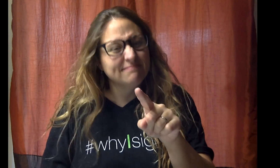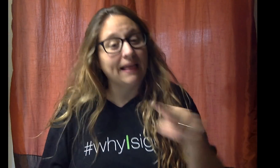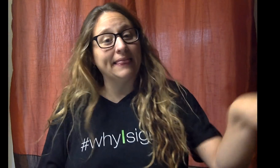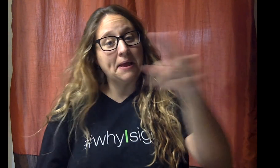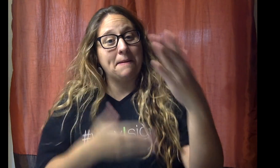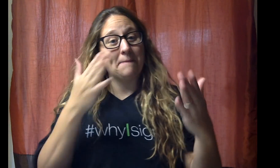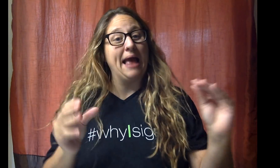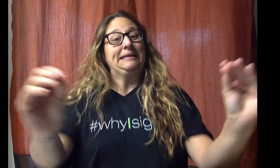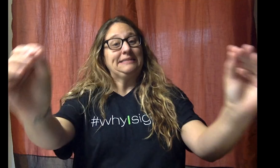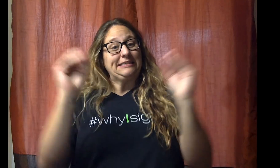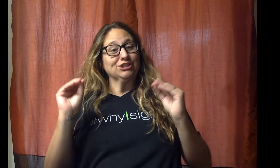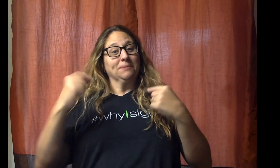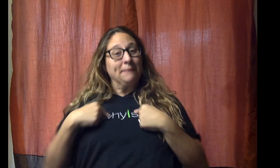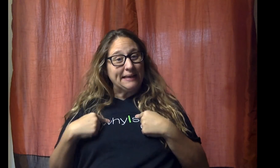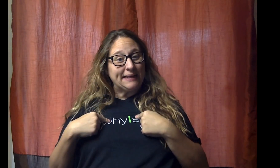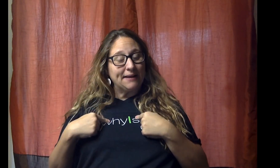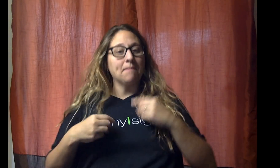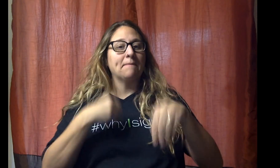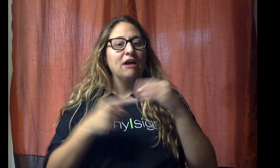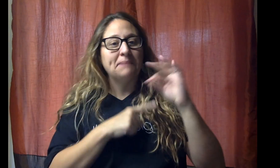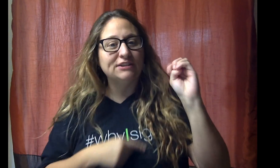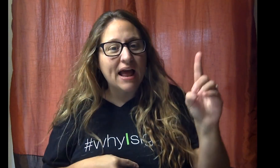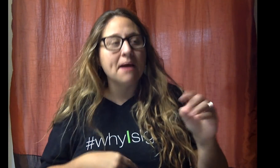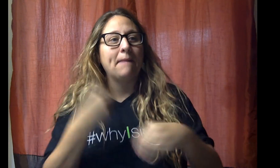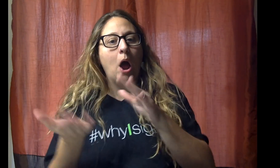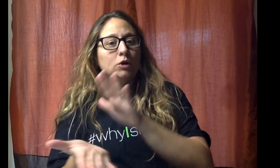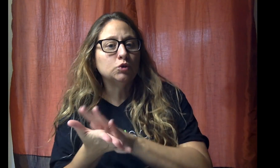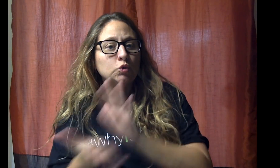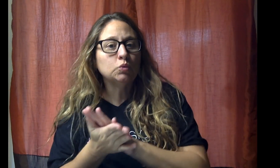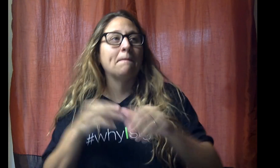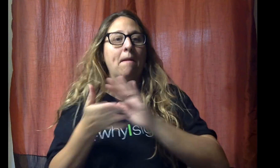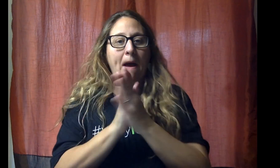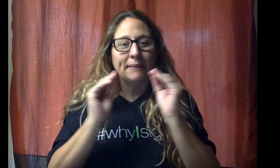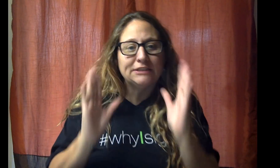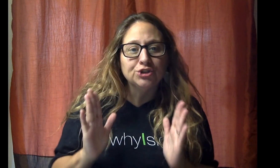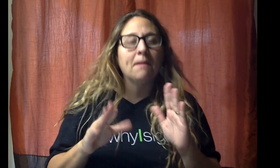My professors may teach me about Special Education, school, about becoming a teacher,